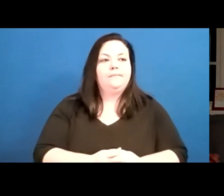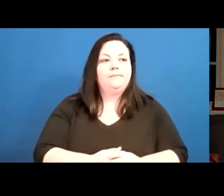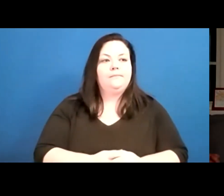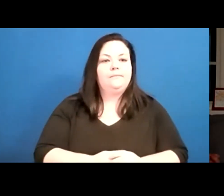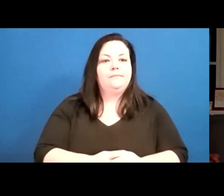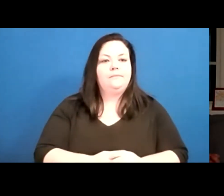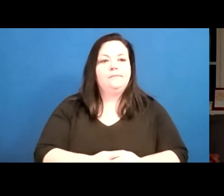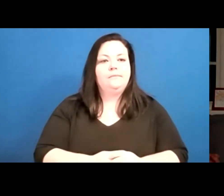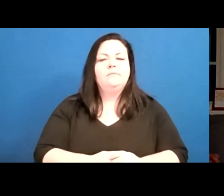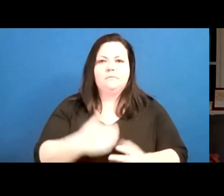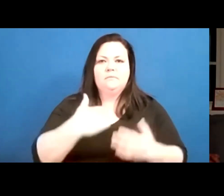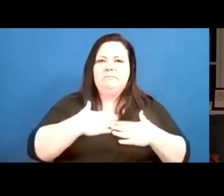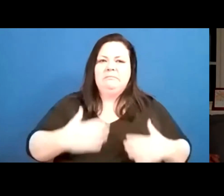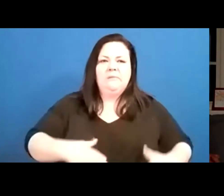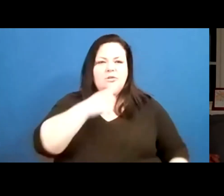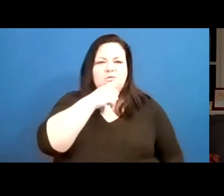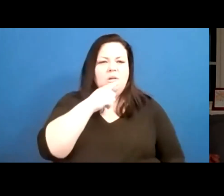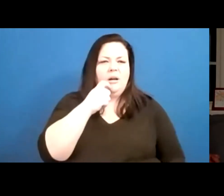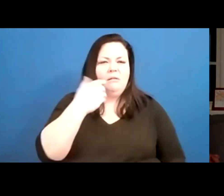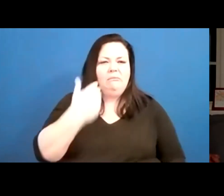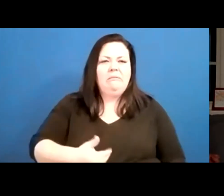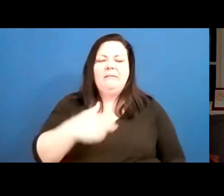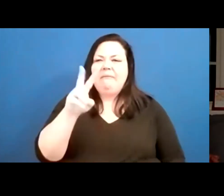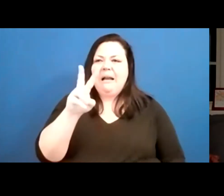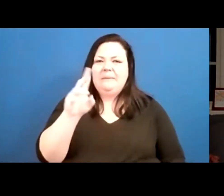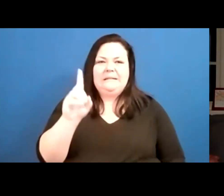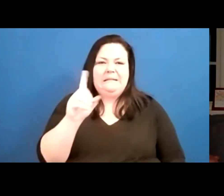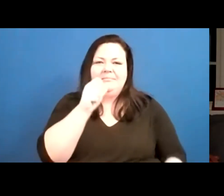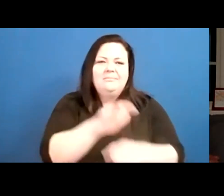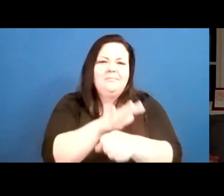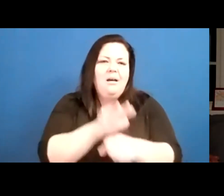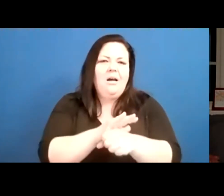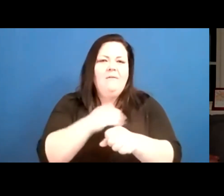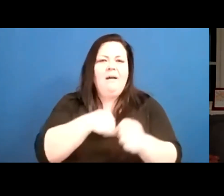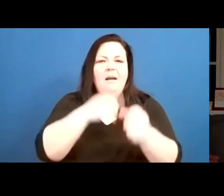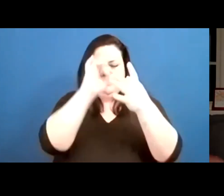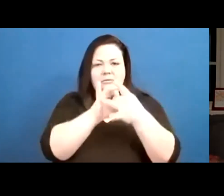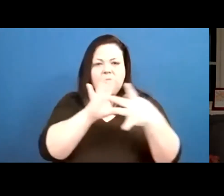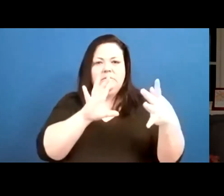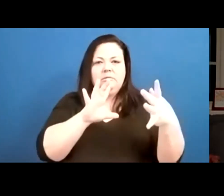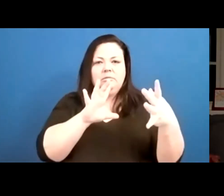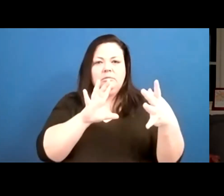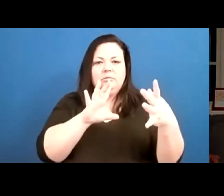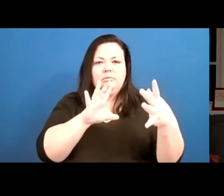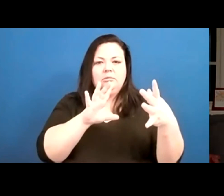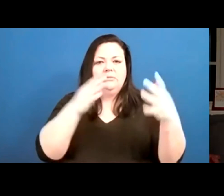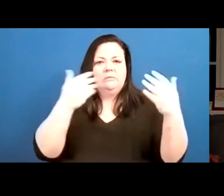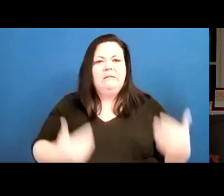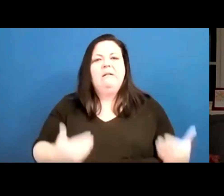i am dehydrate, i am vitamin d deficient, i am dissociate. i am a ho for some good